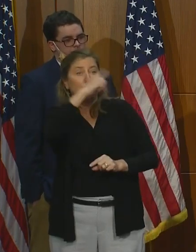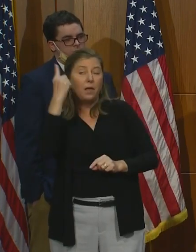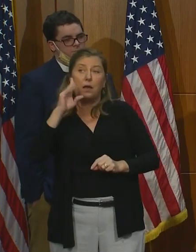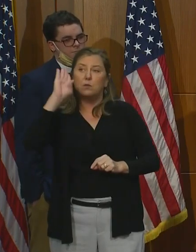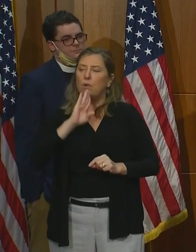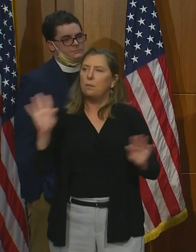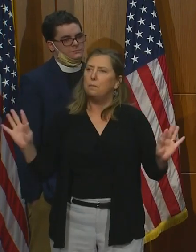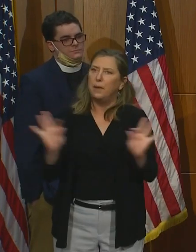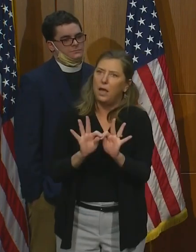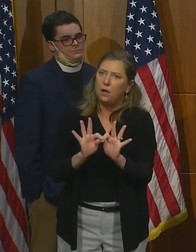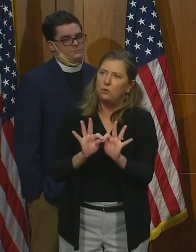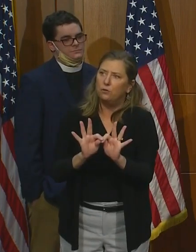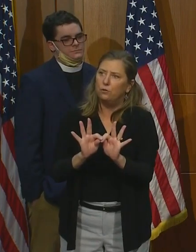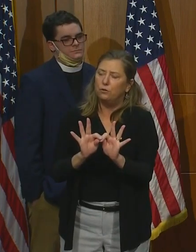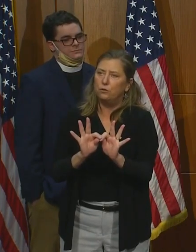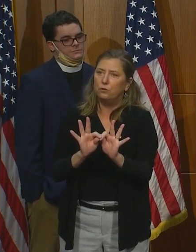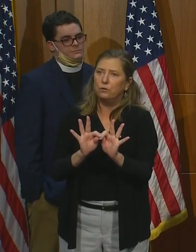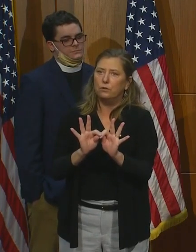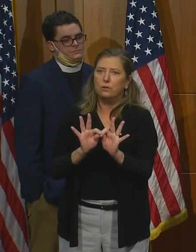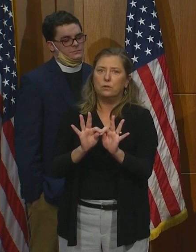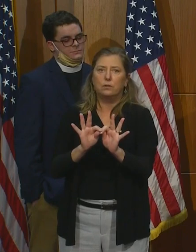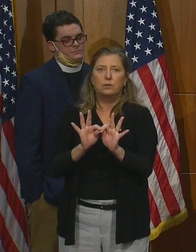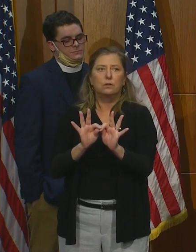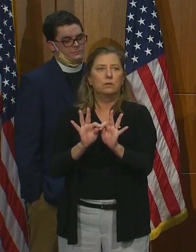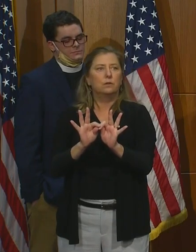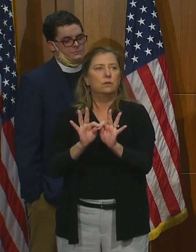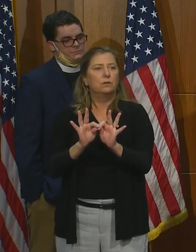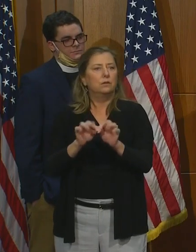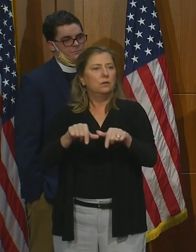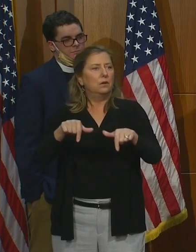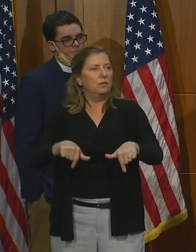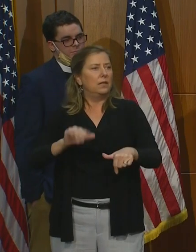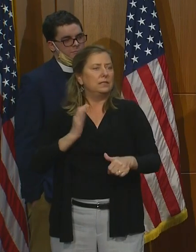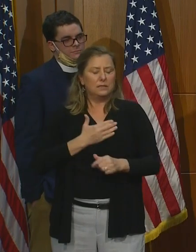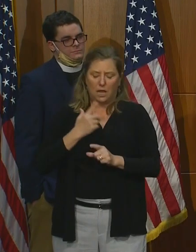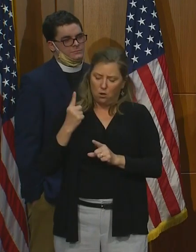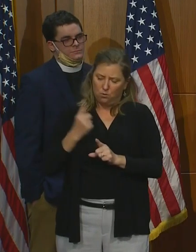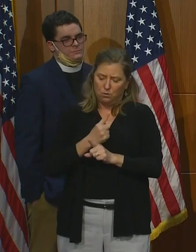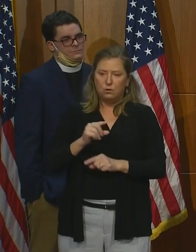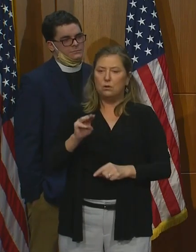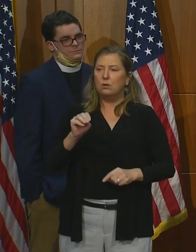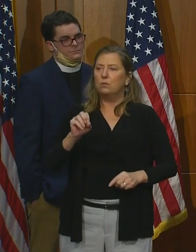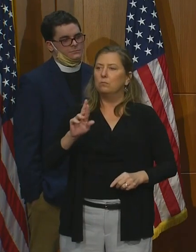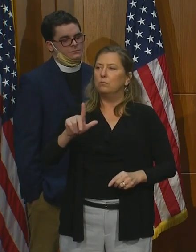TO SHOW THAT BLACK AND BROWN